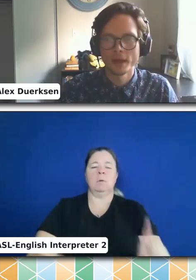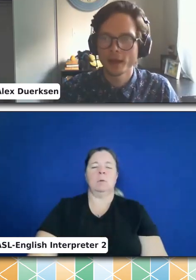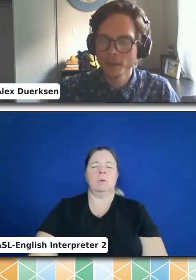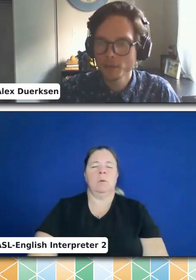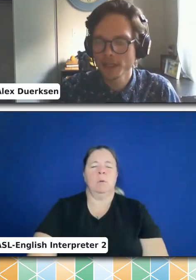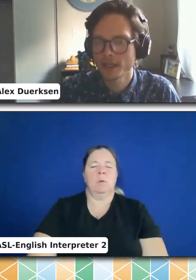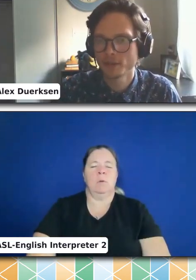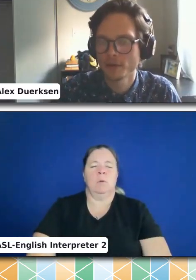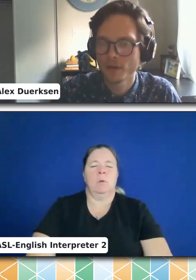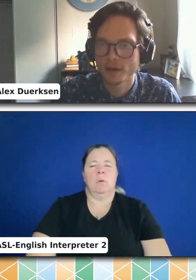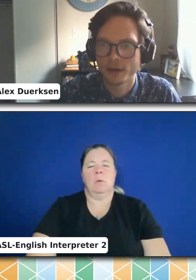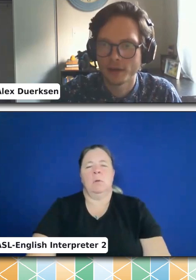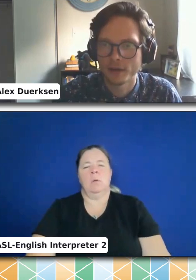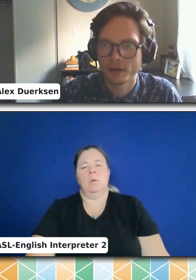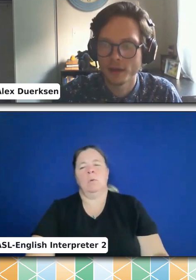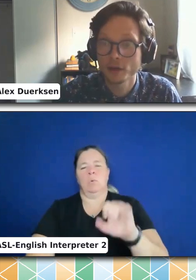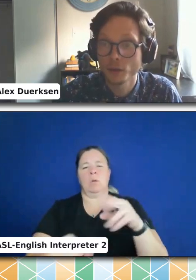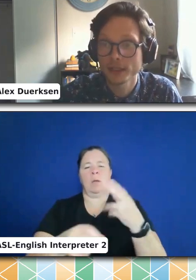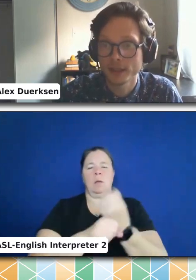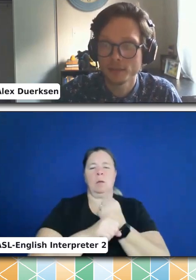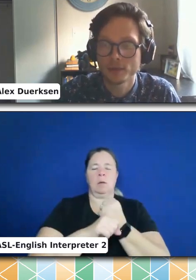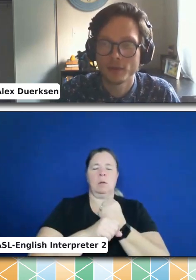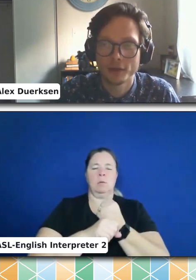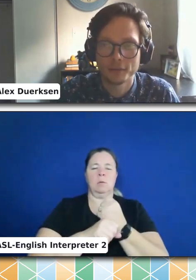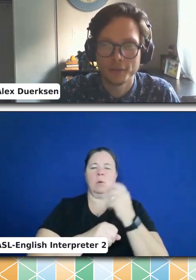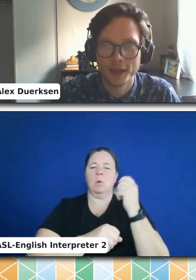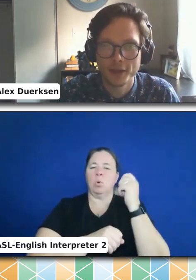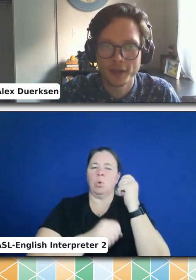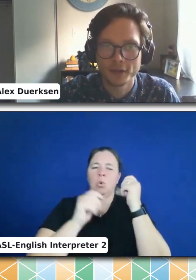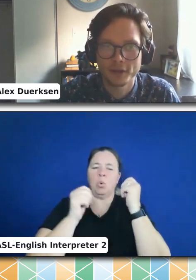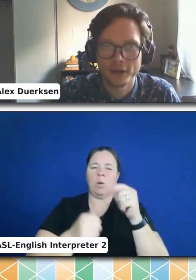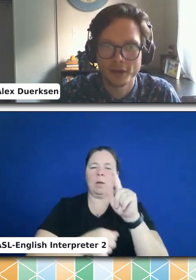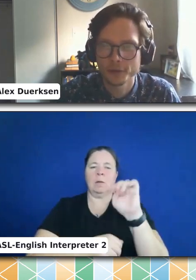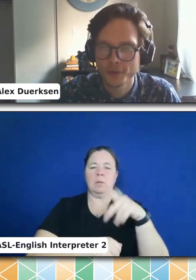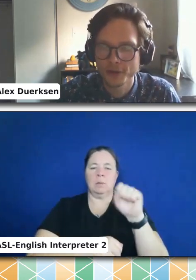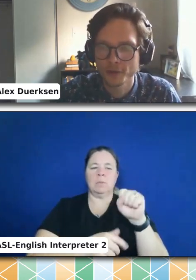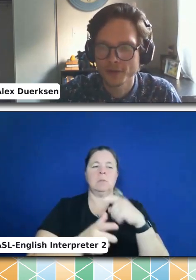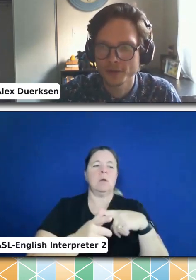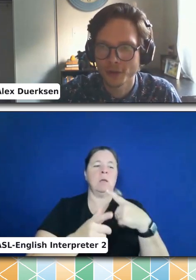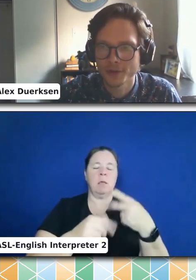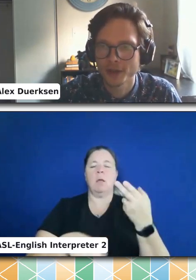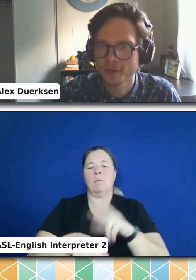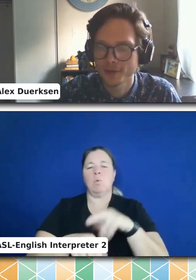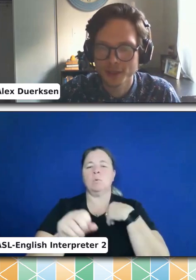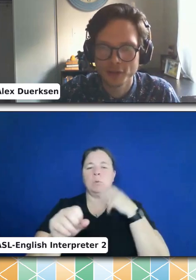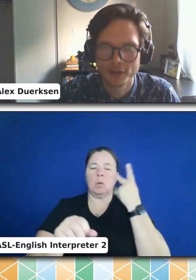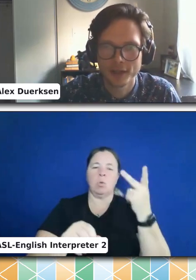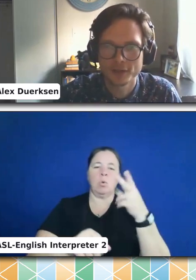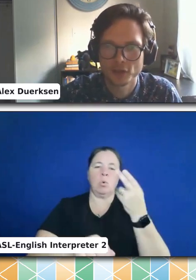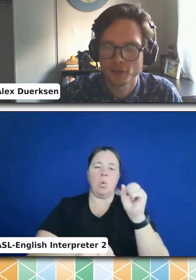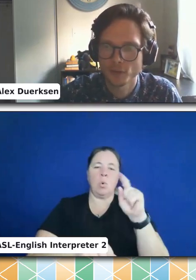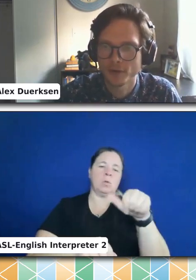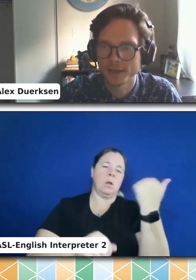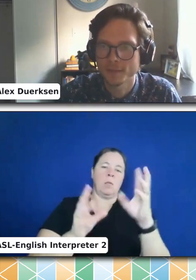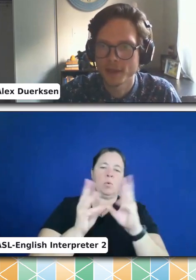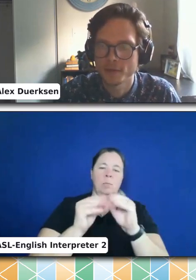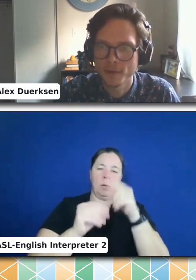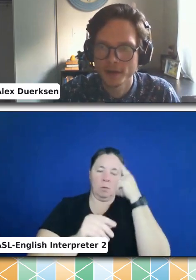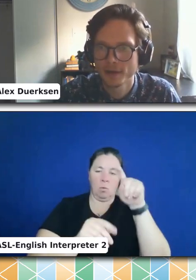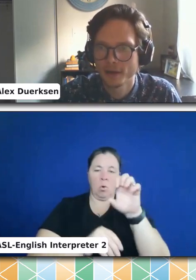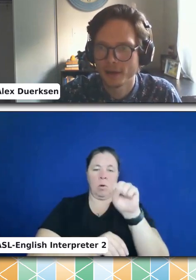Uh, maybe we could get sort of a quick tips, and then, of course, we can always look to host another session just for SAP Ariba.